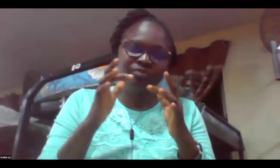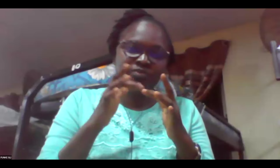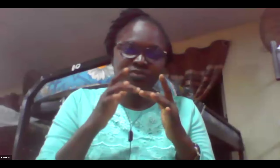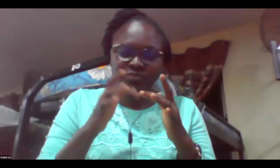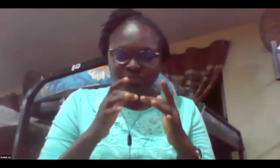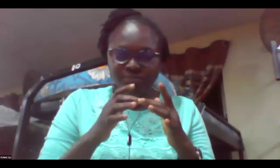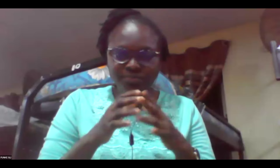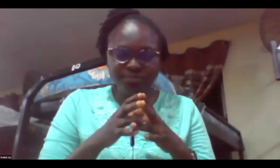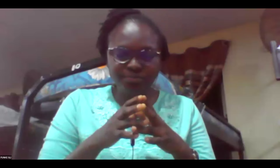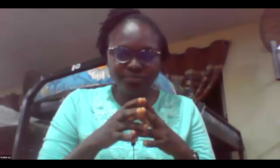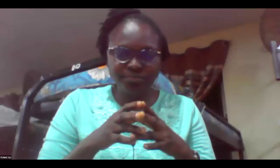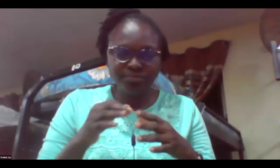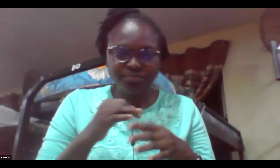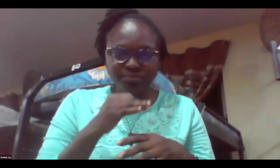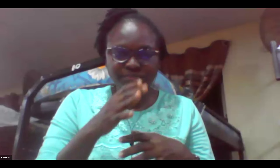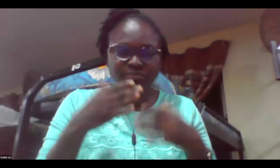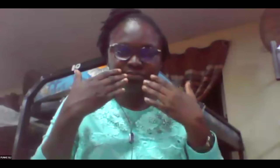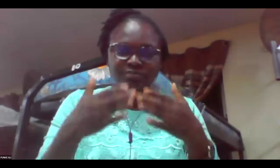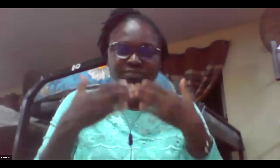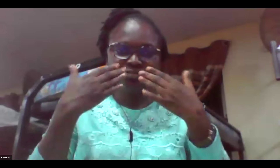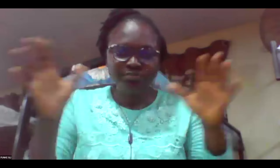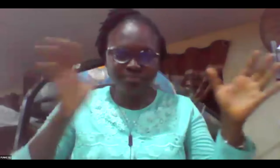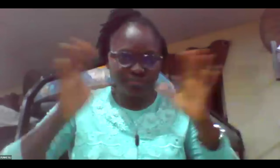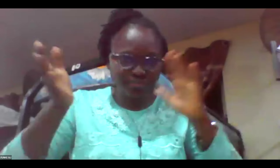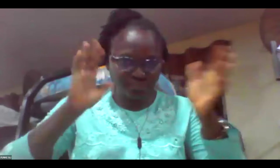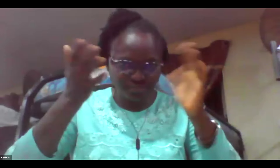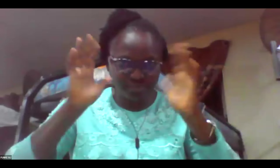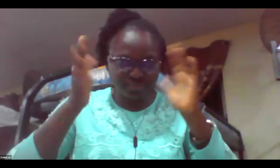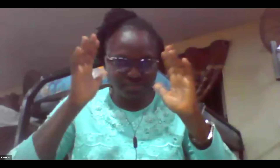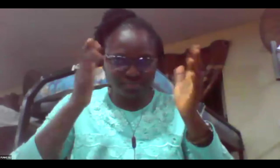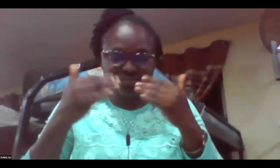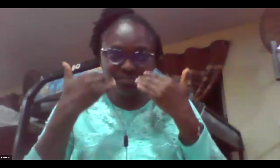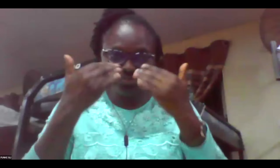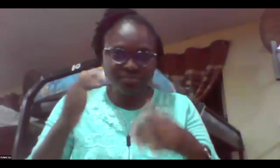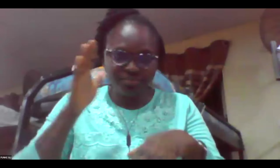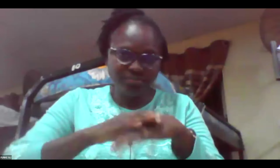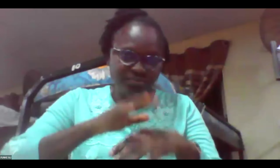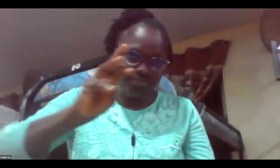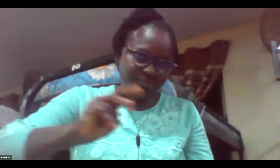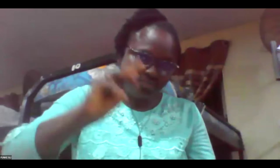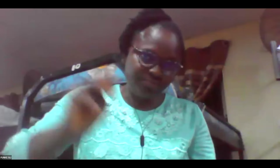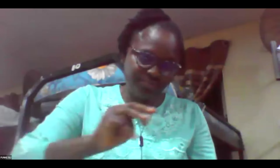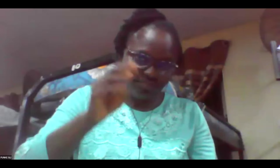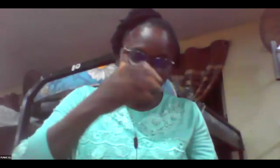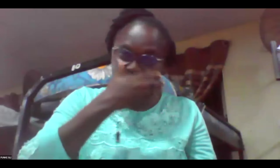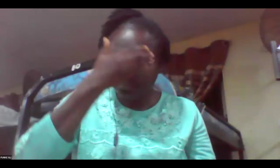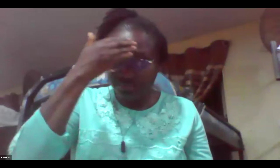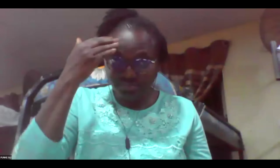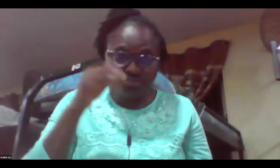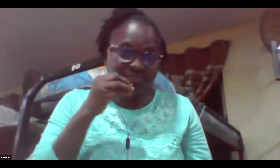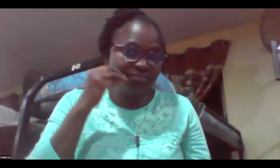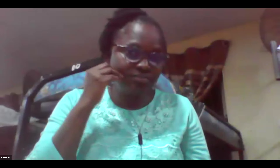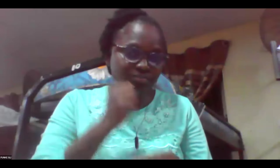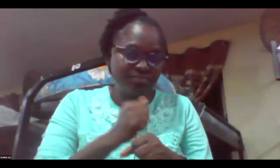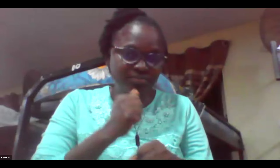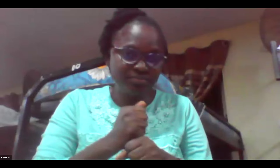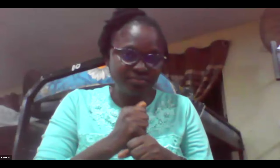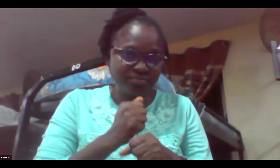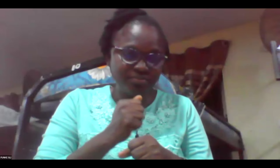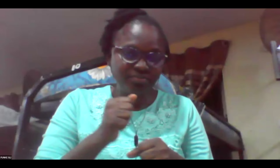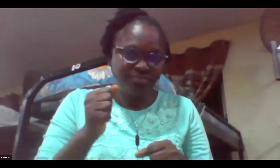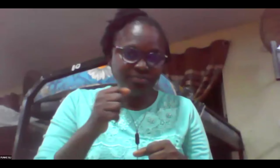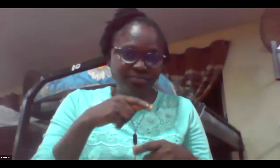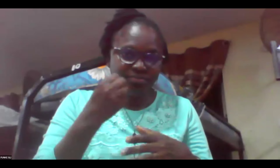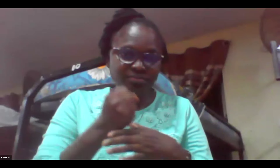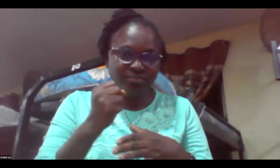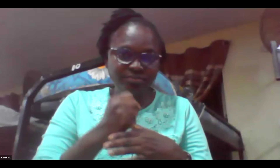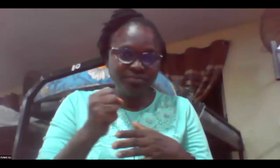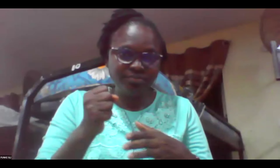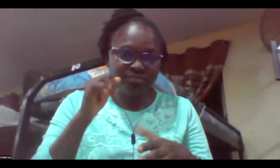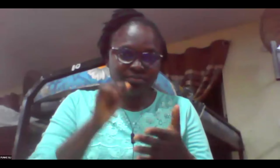sola bakre: If there are no further questions, thank you. Everybody have a restful night, and we'll see you on Monday. Don't forget those that have assignments. The 4 people that you are going to share that on Monday.